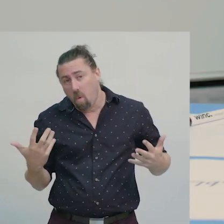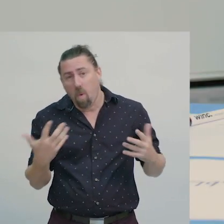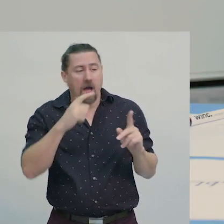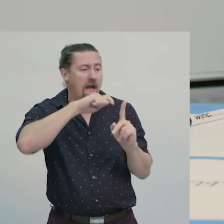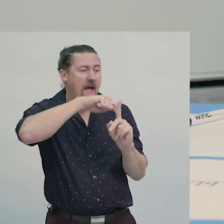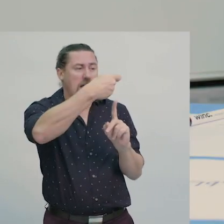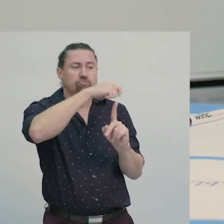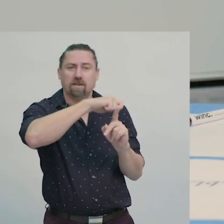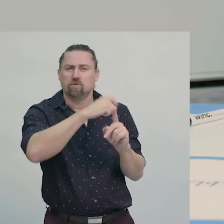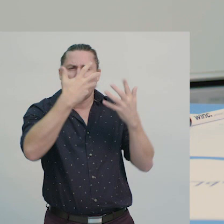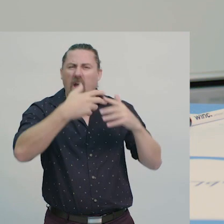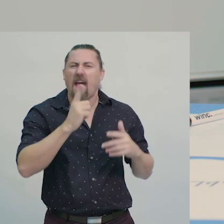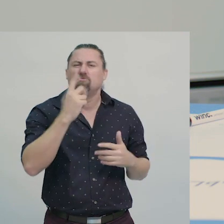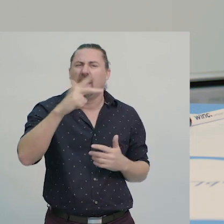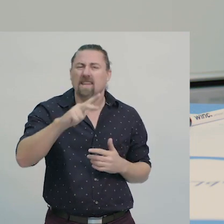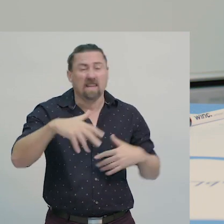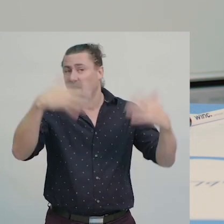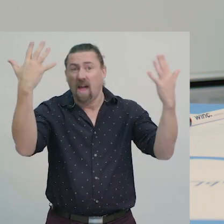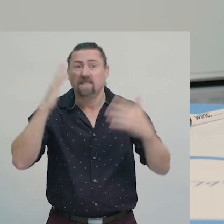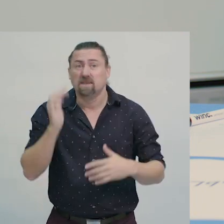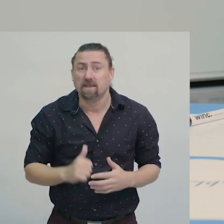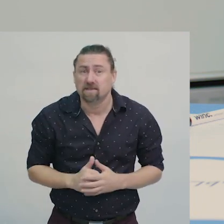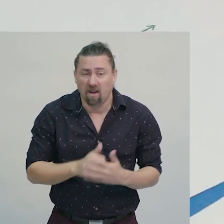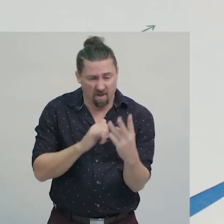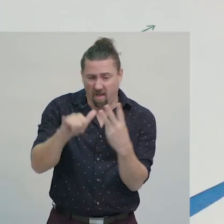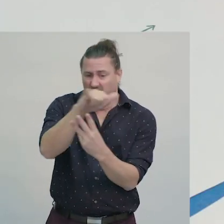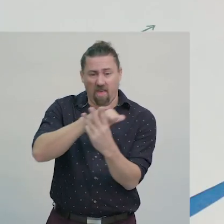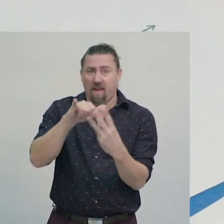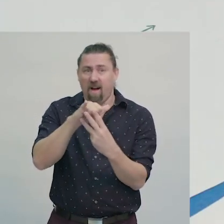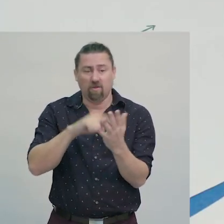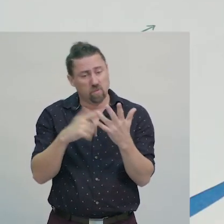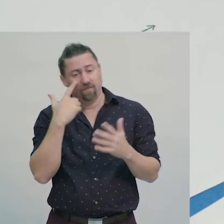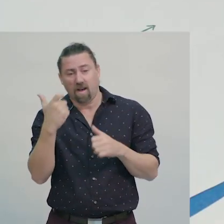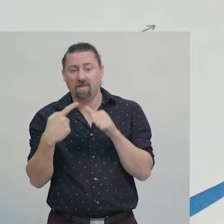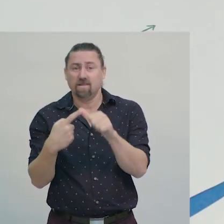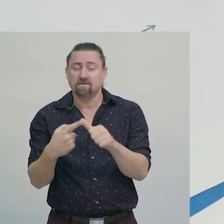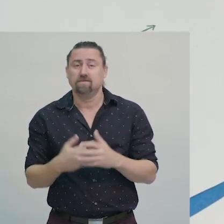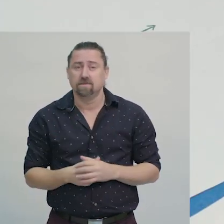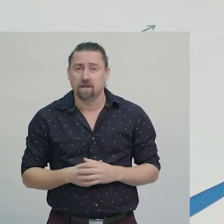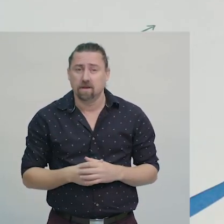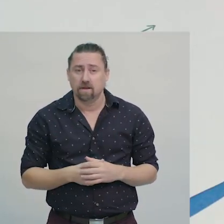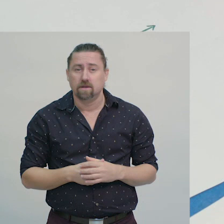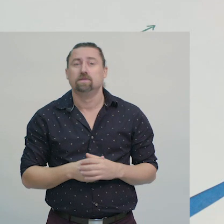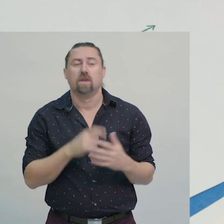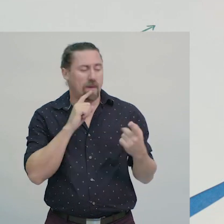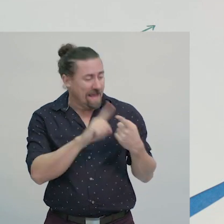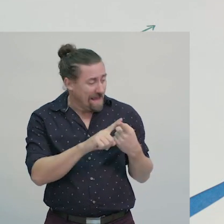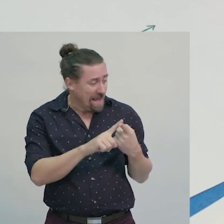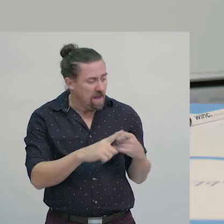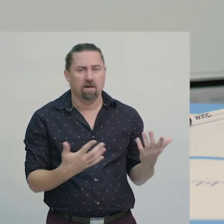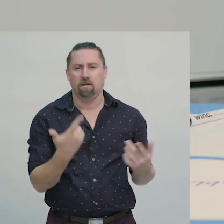It doesn't matter! Use any of these three rules. We'll calculate that angle E is 79 degrees.